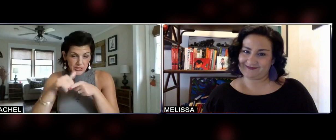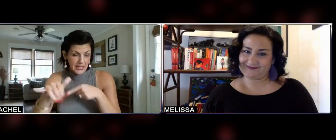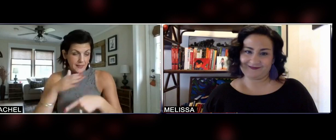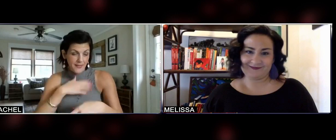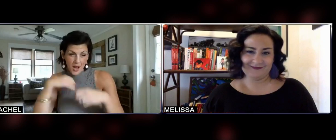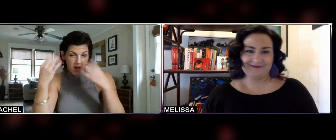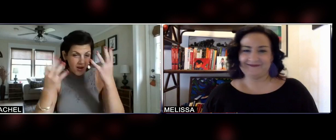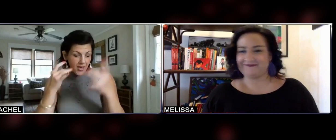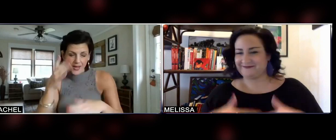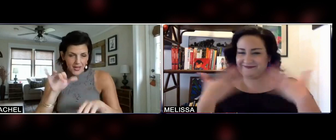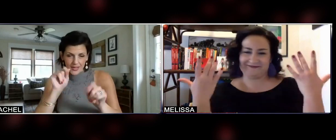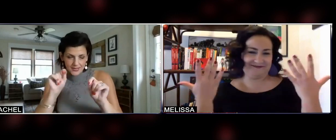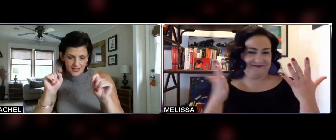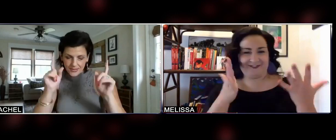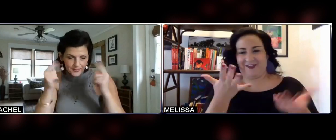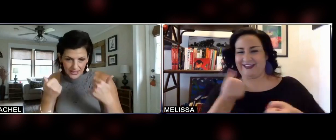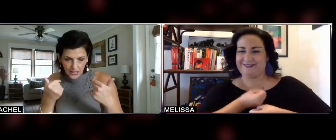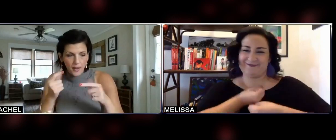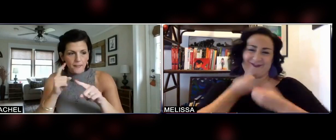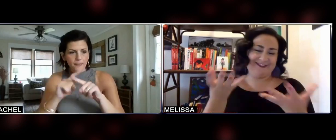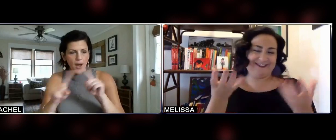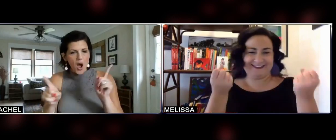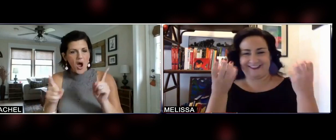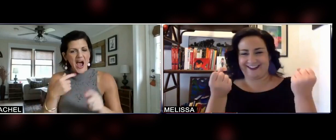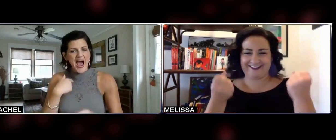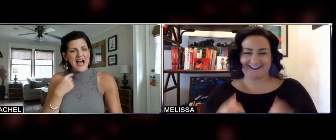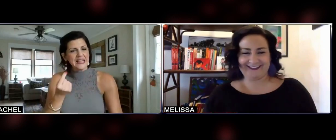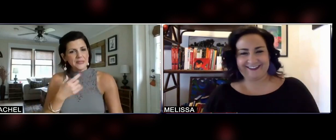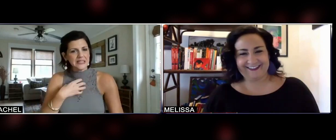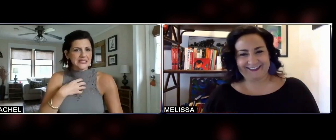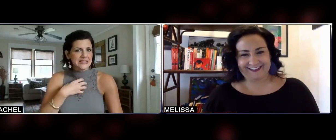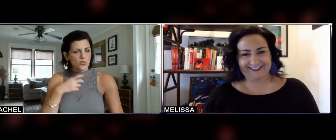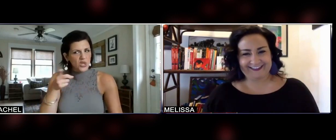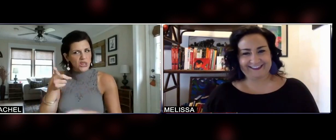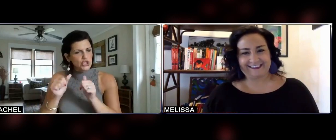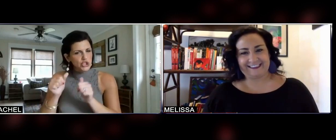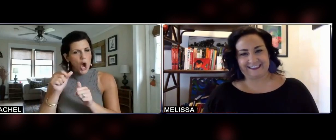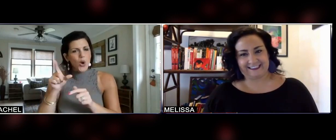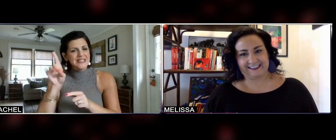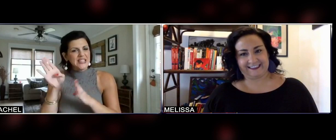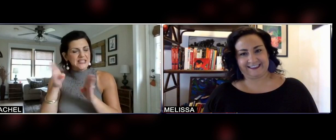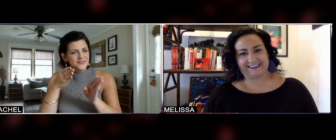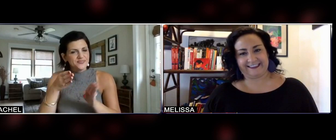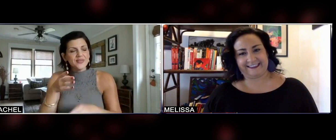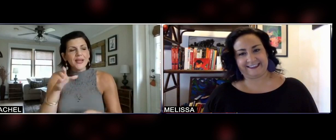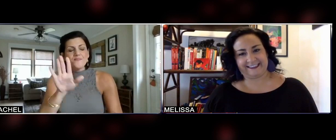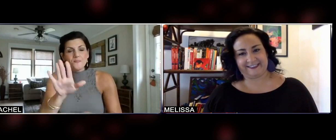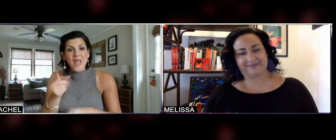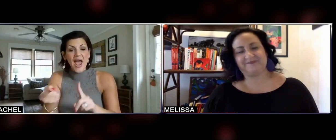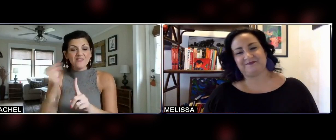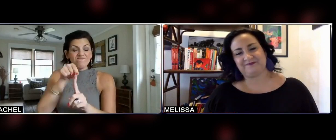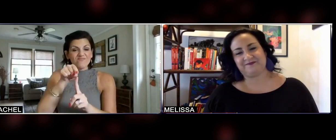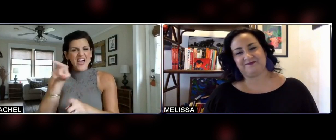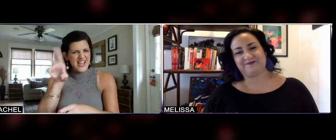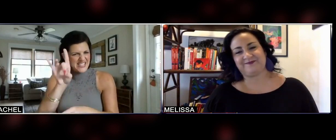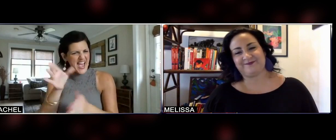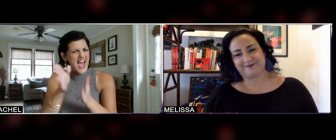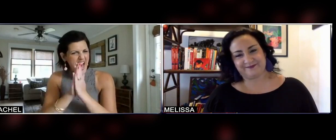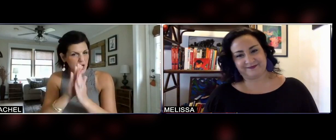it's quite a sight. I was a bit unsettled with the show when... they did ask questions that...